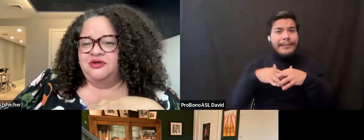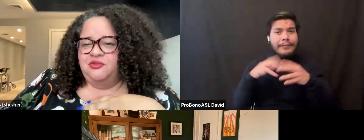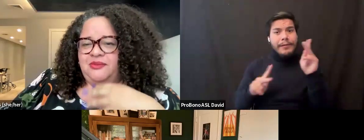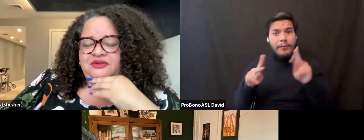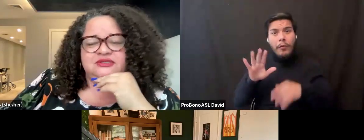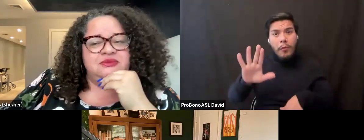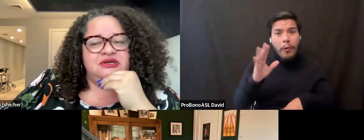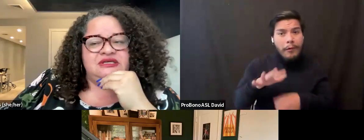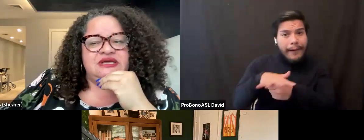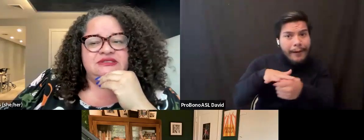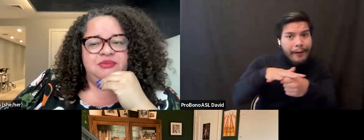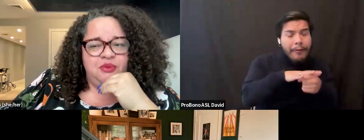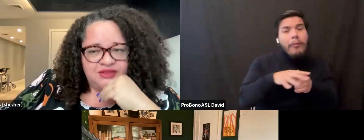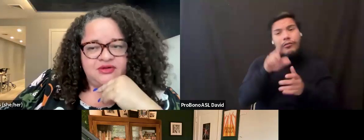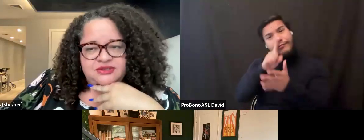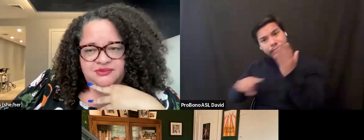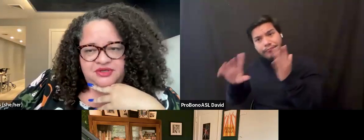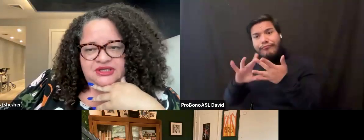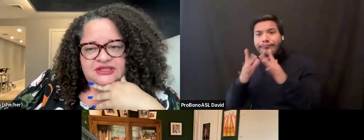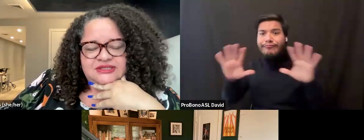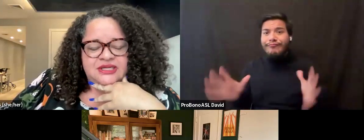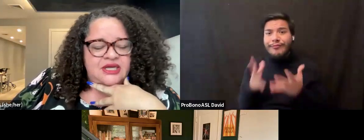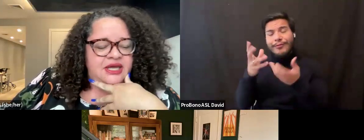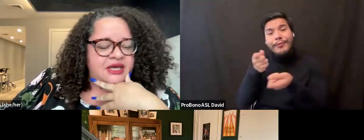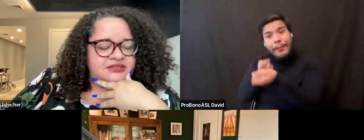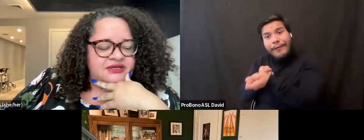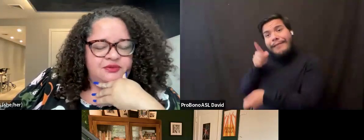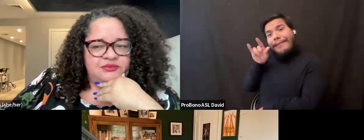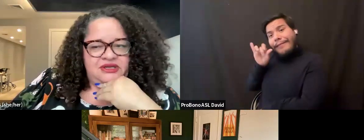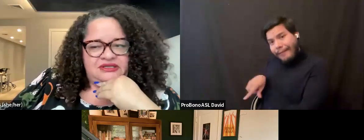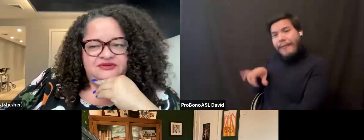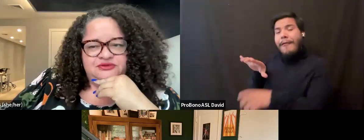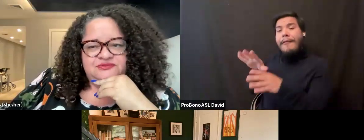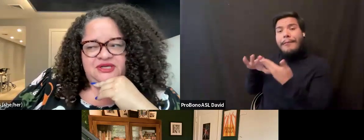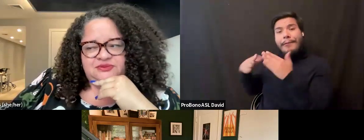learn more about those communities and support those communities. And even though we're meeting in the virtual space,